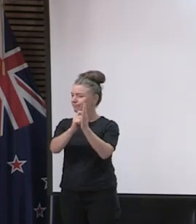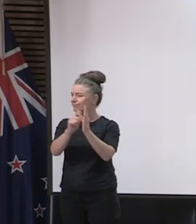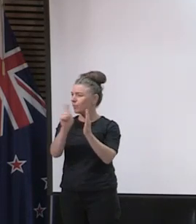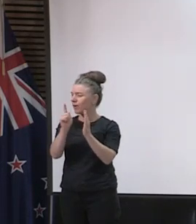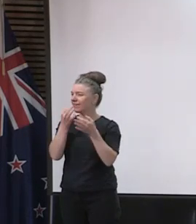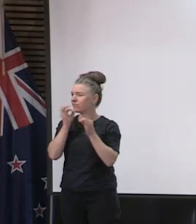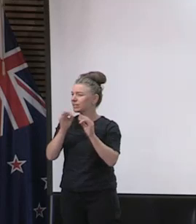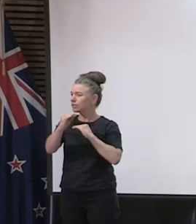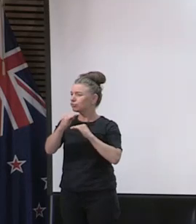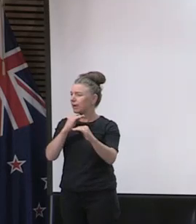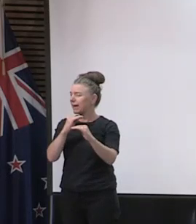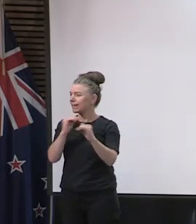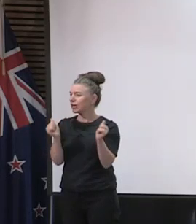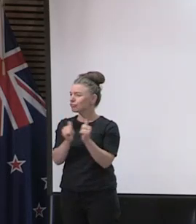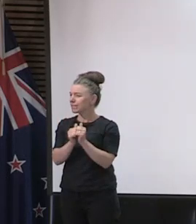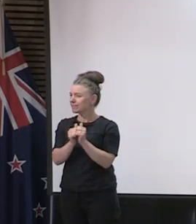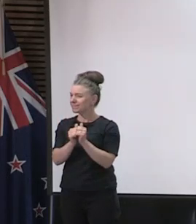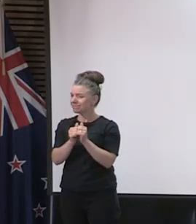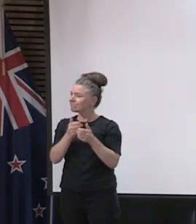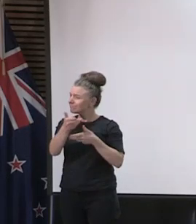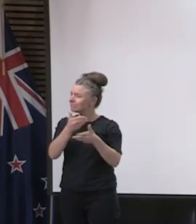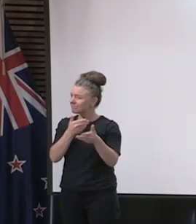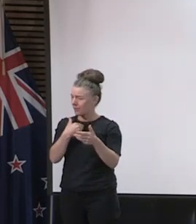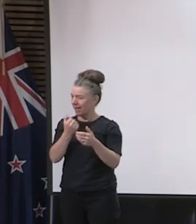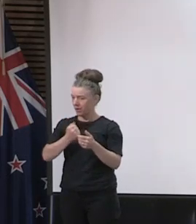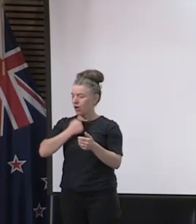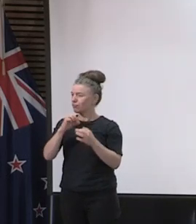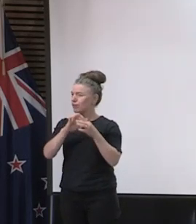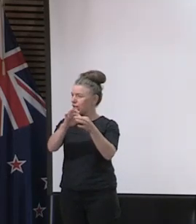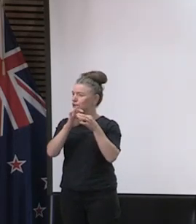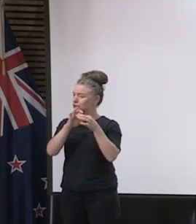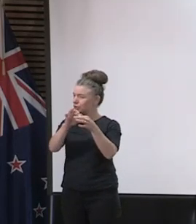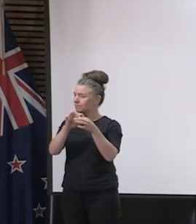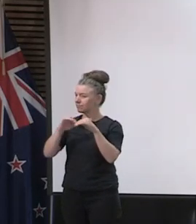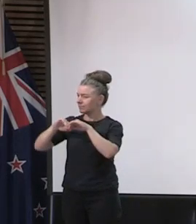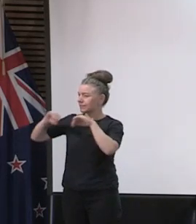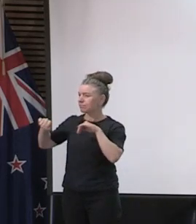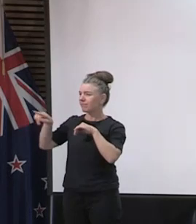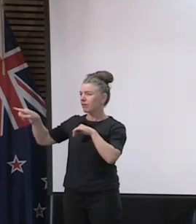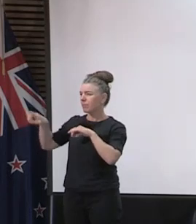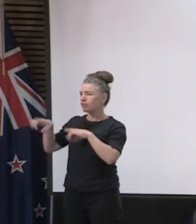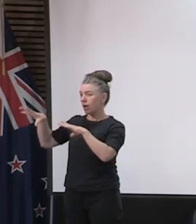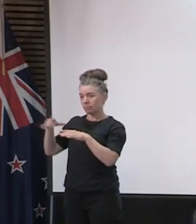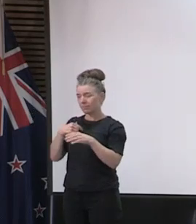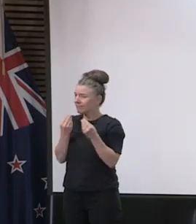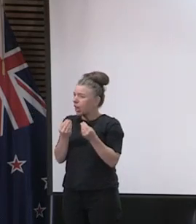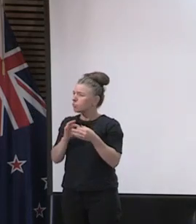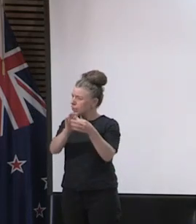comes to our relationship with China, not least the signing of our free trade agreement, visits from Prime Ministers